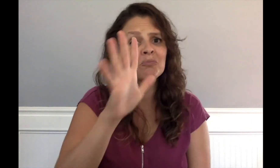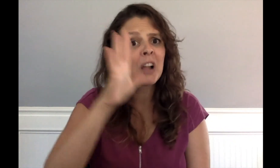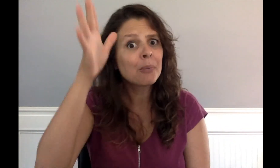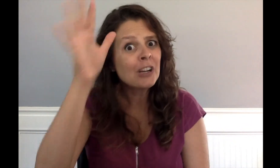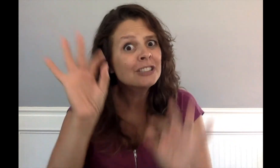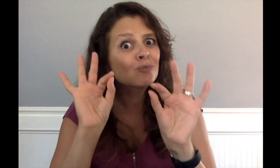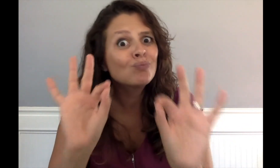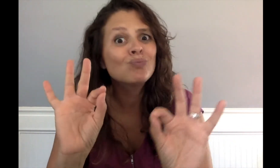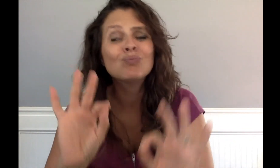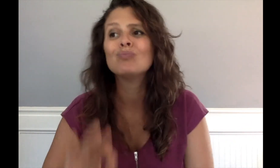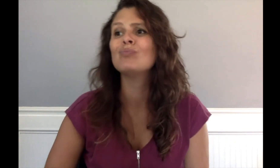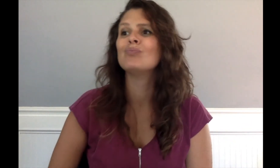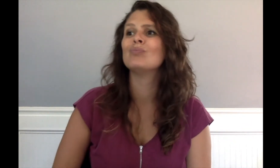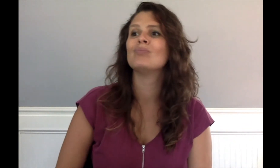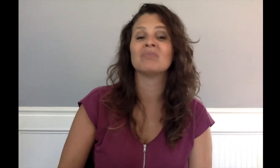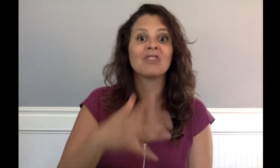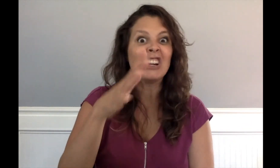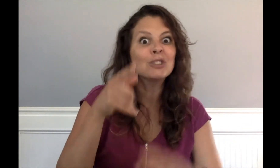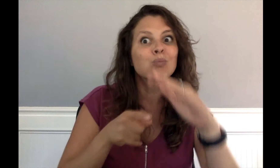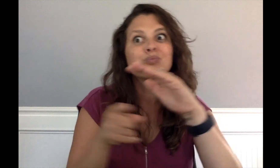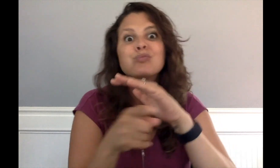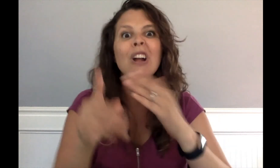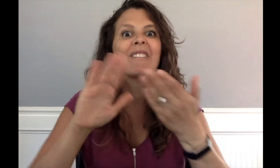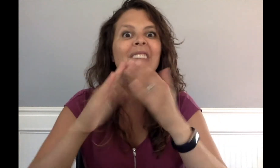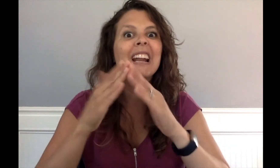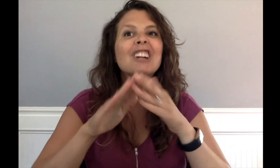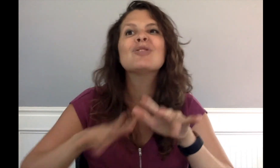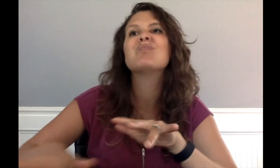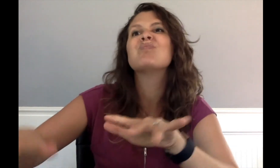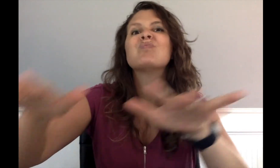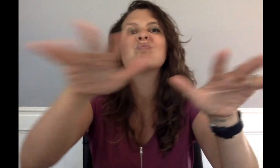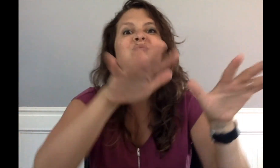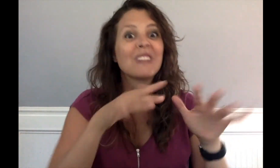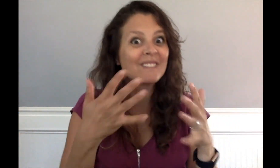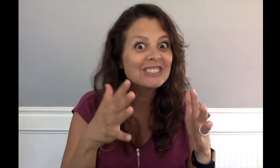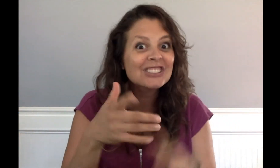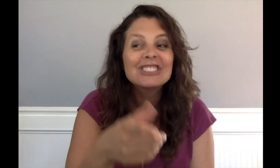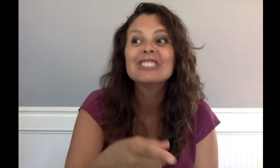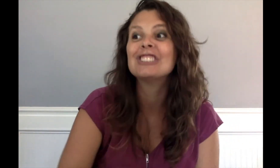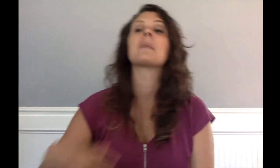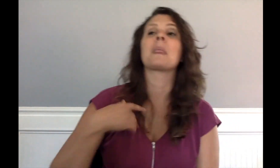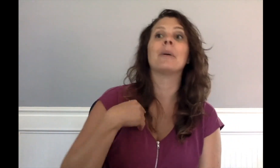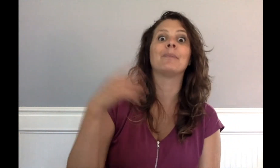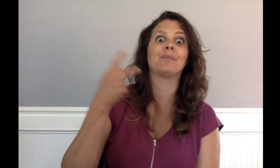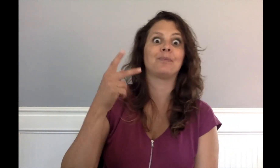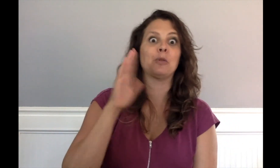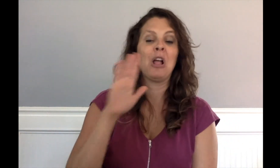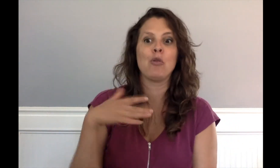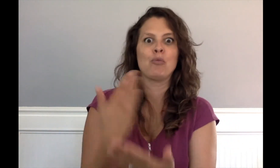How are your grandparents doing? Have you explored the village? After we